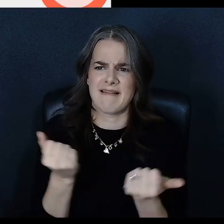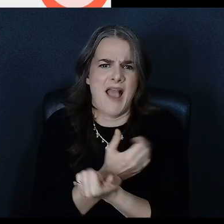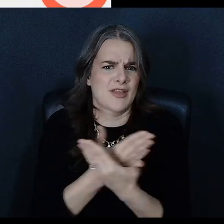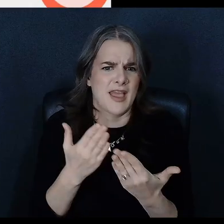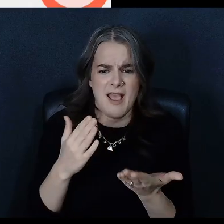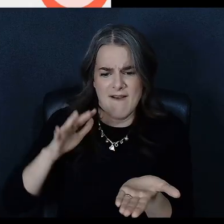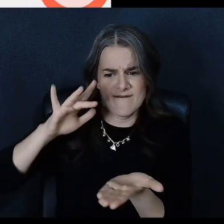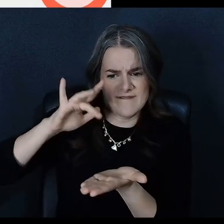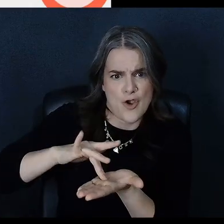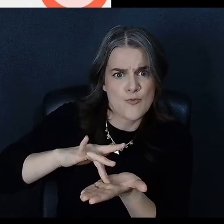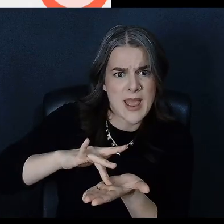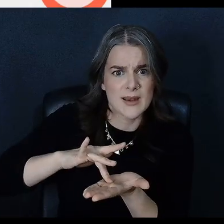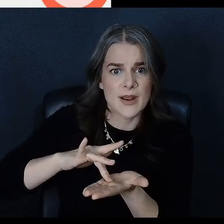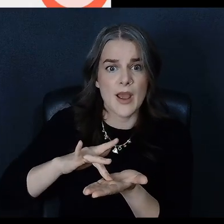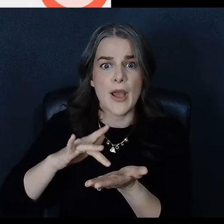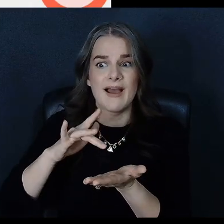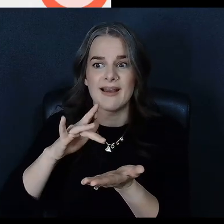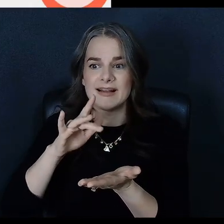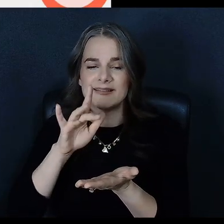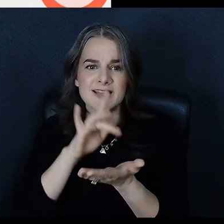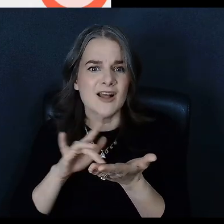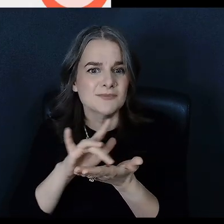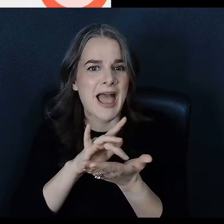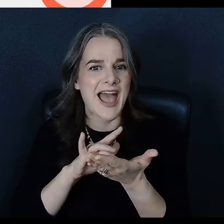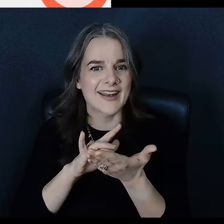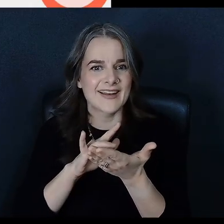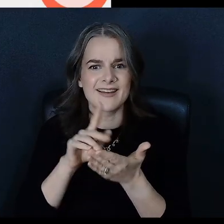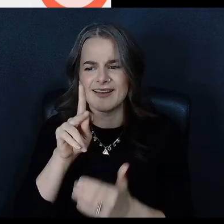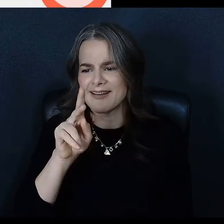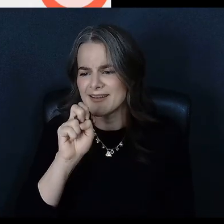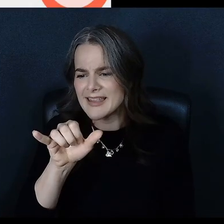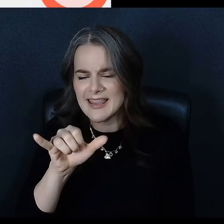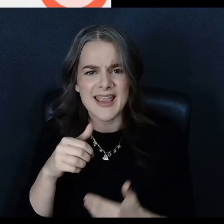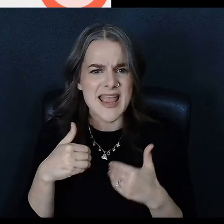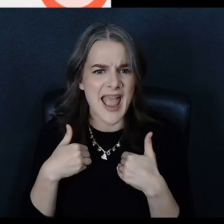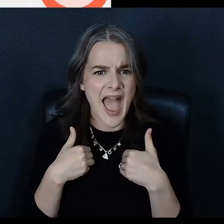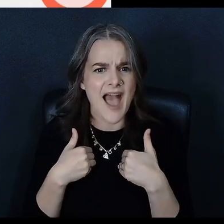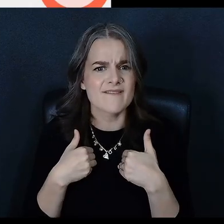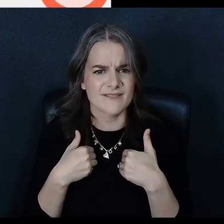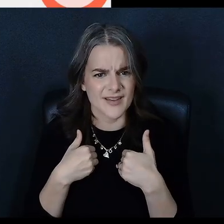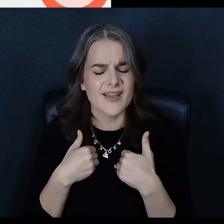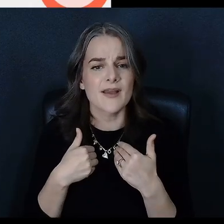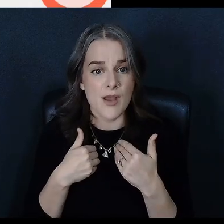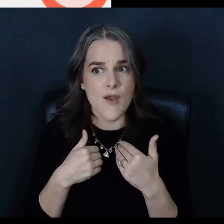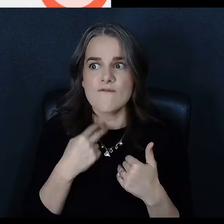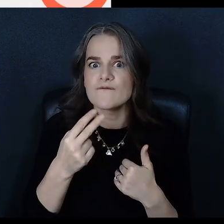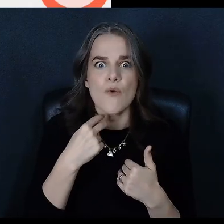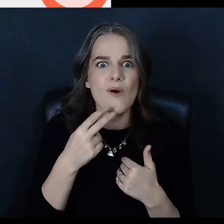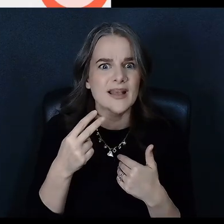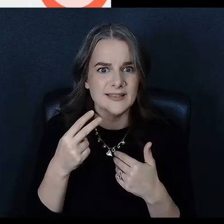There is a touchpad. It is voice enabled. So I can open in all those ways. That might be an option for someone.